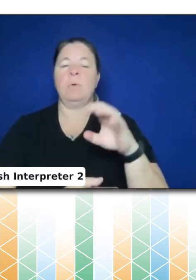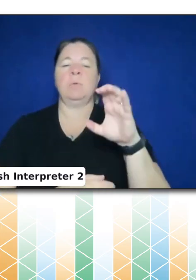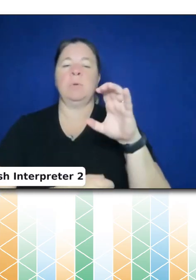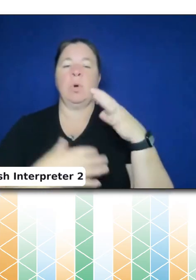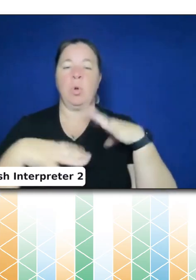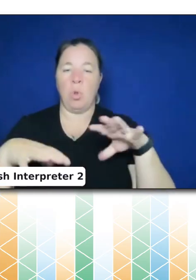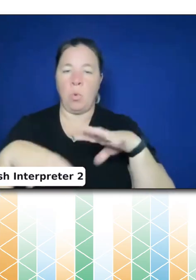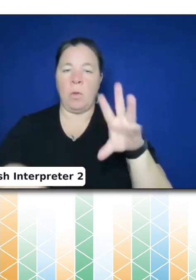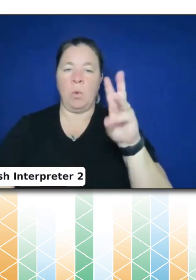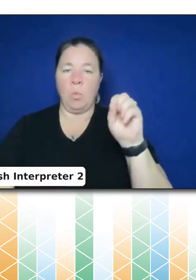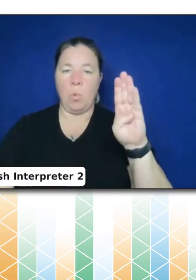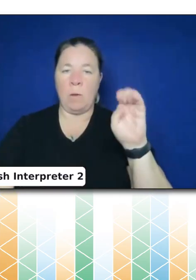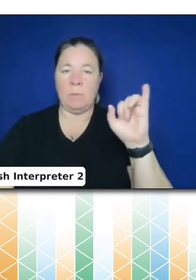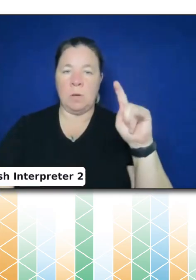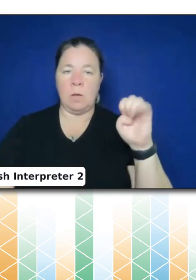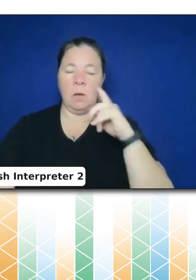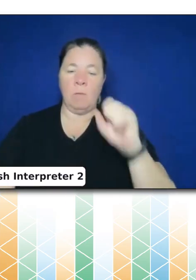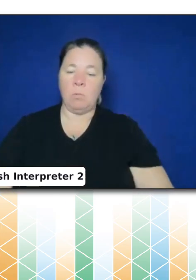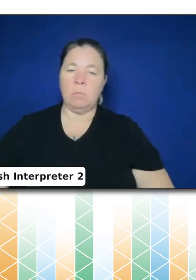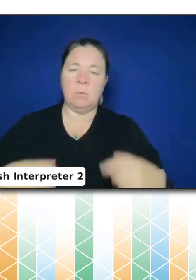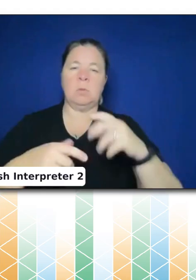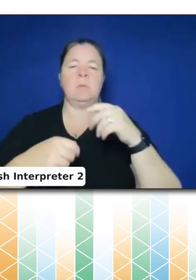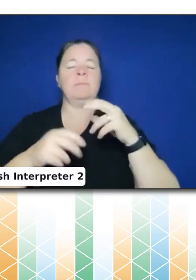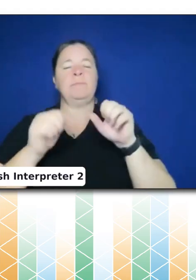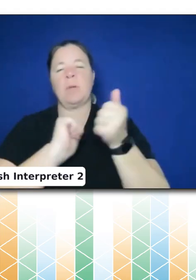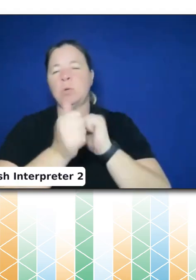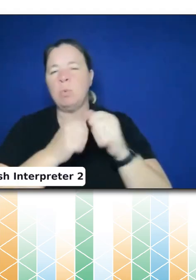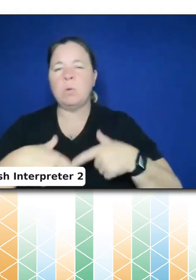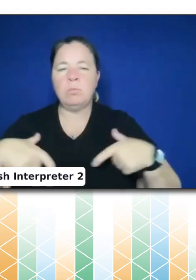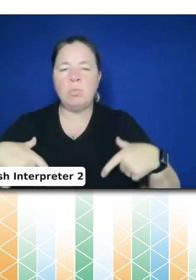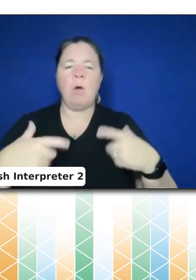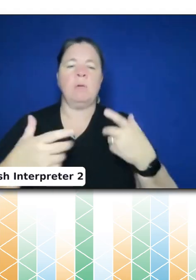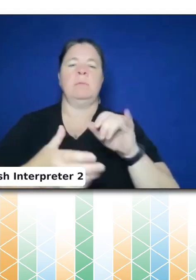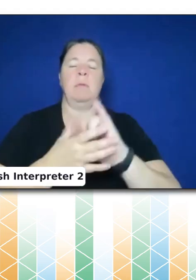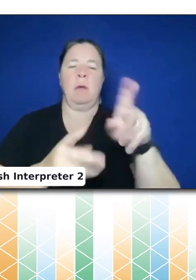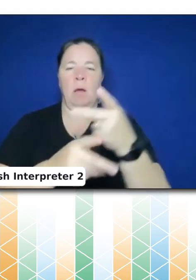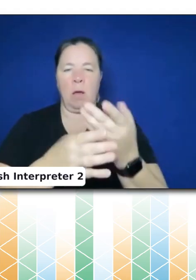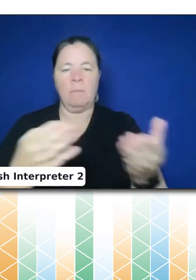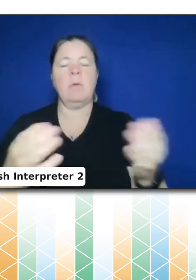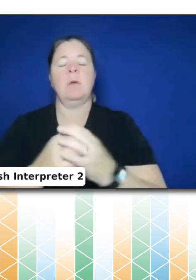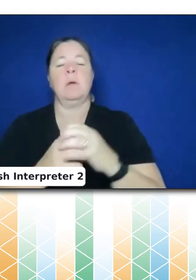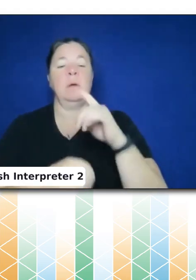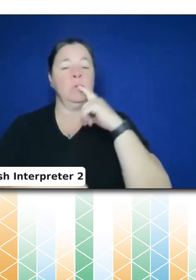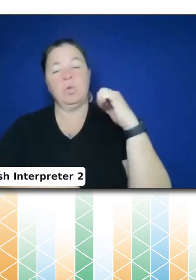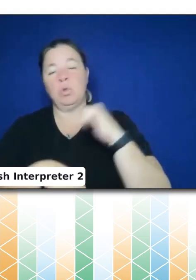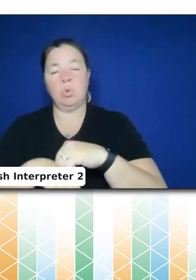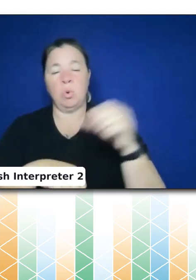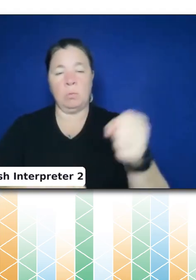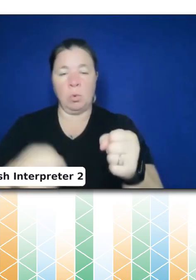Uh, for leggings and sports bras and things like that. Um, stone procurement kind of started last year.